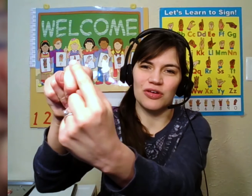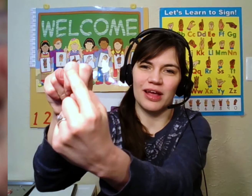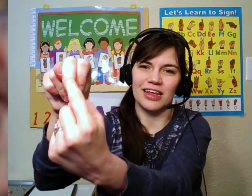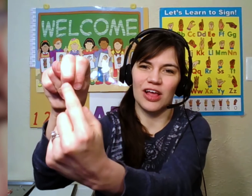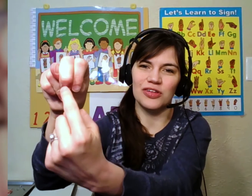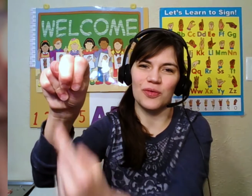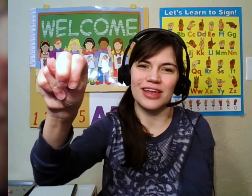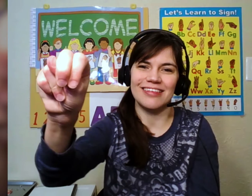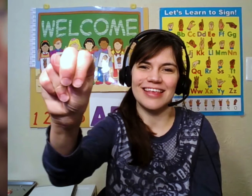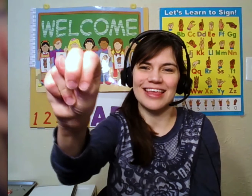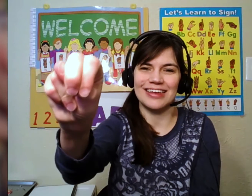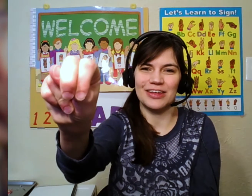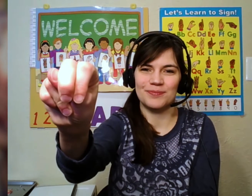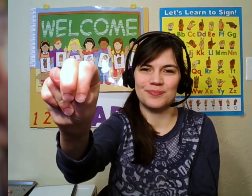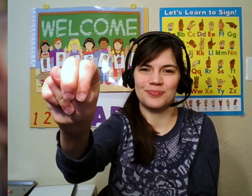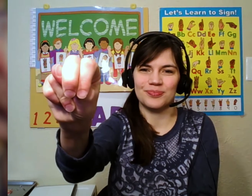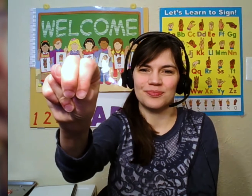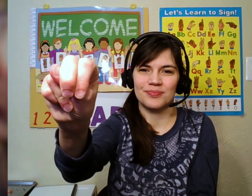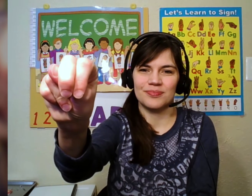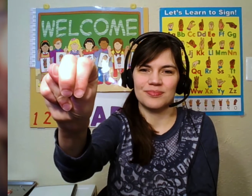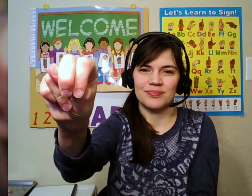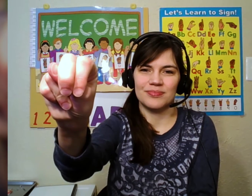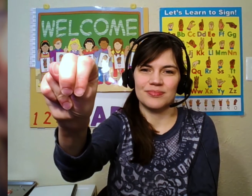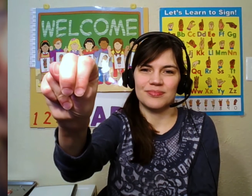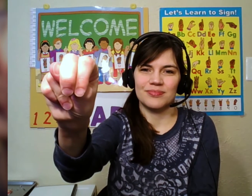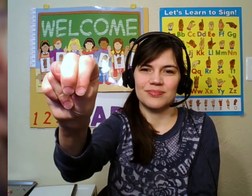of like you're writing a lowercase n. O,